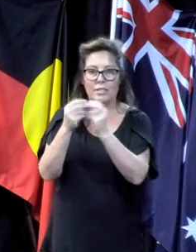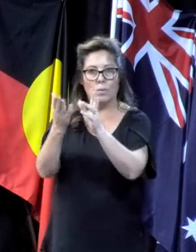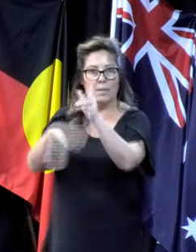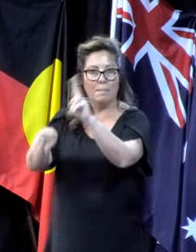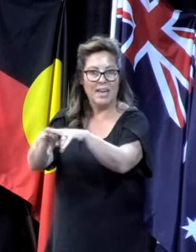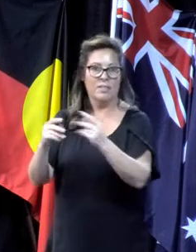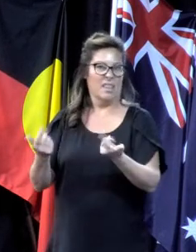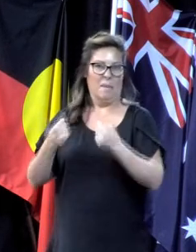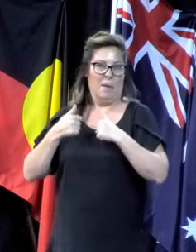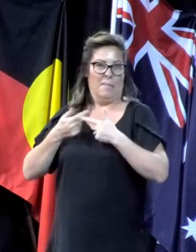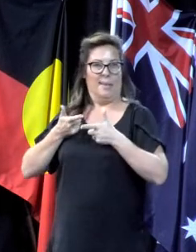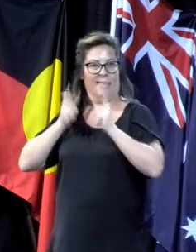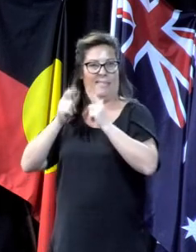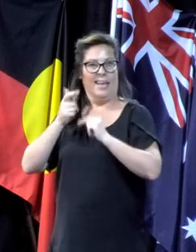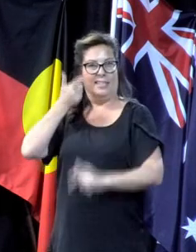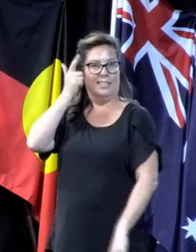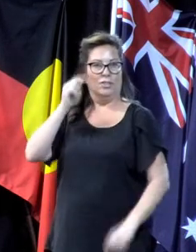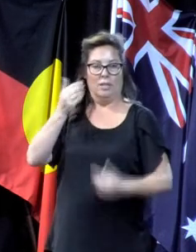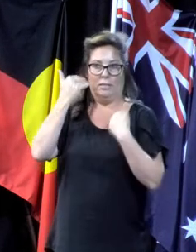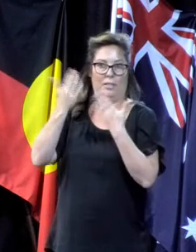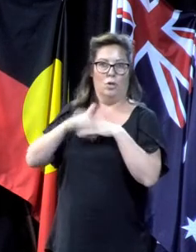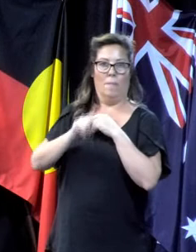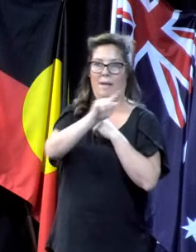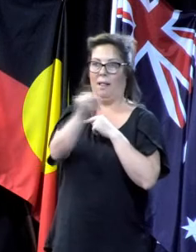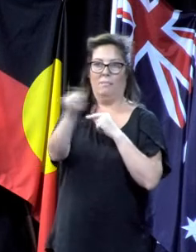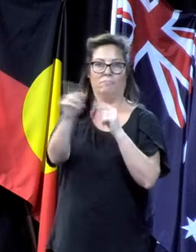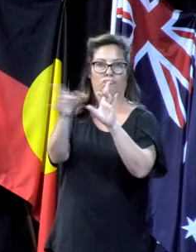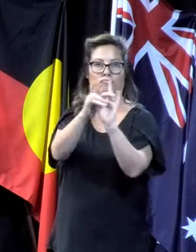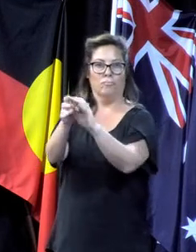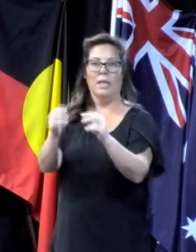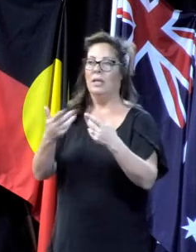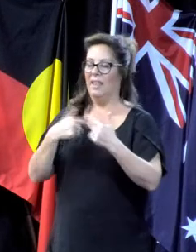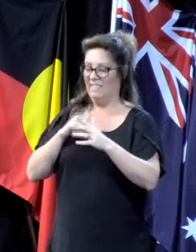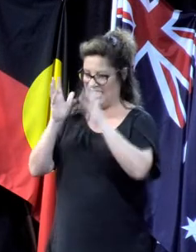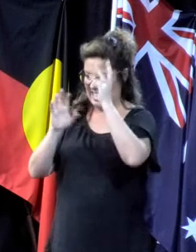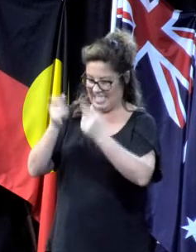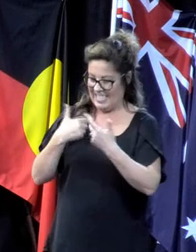So our head of... Head of Inclusive Schooling would be included in that complaints process.